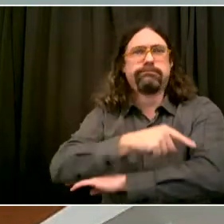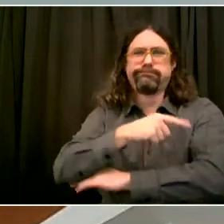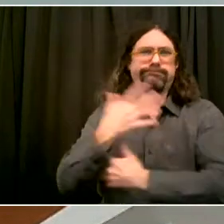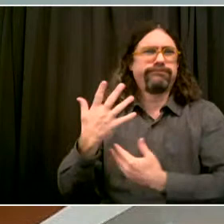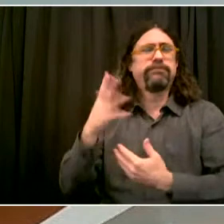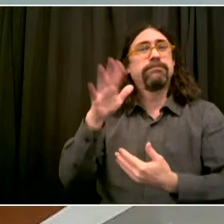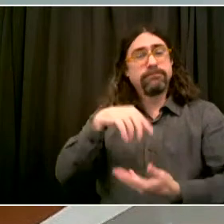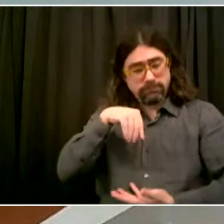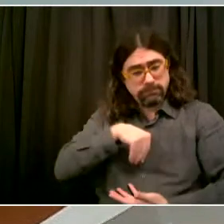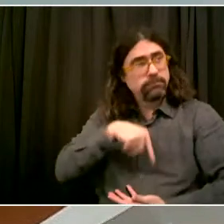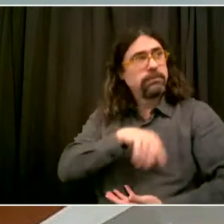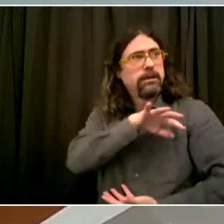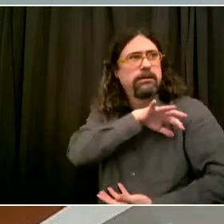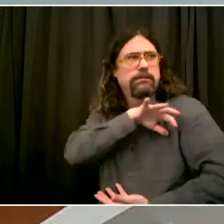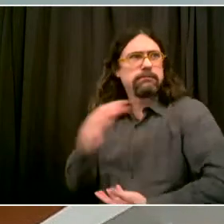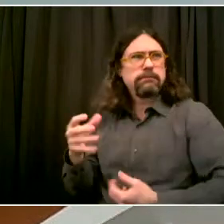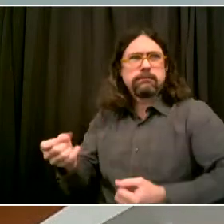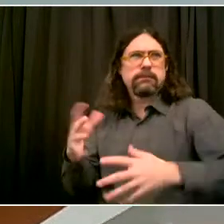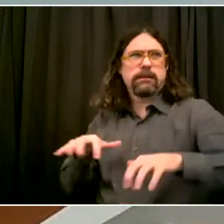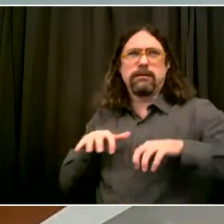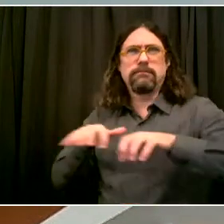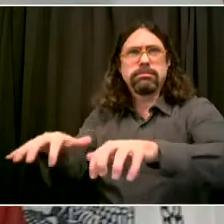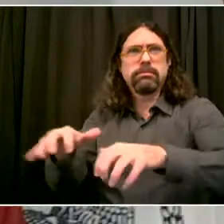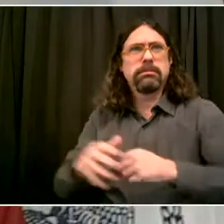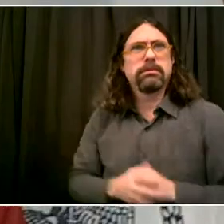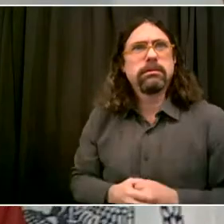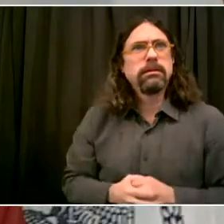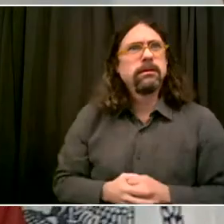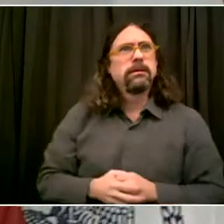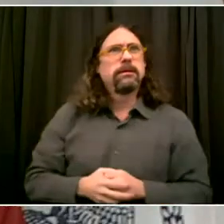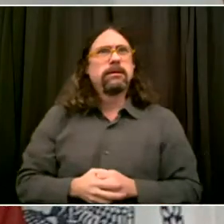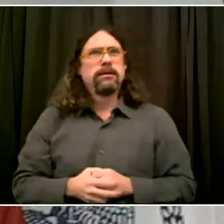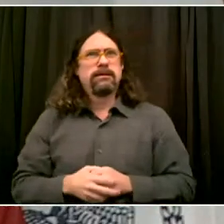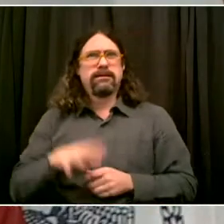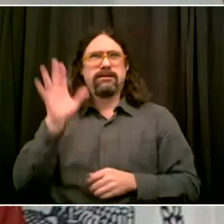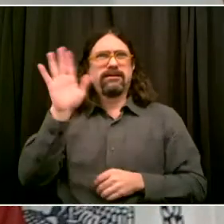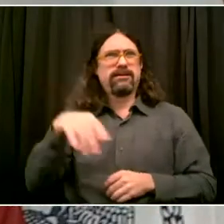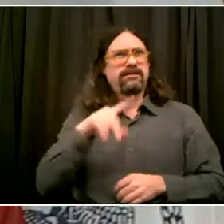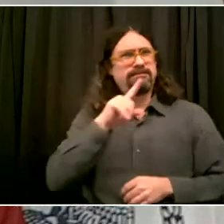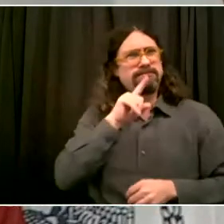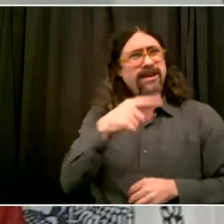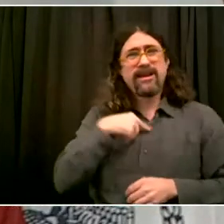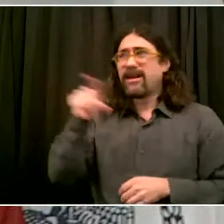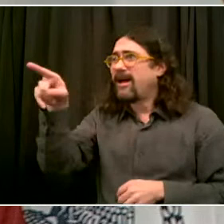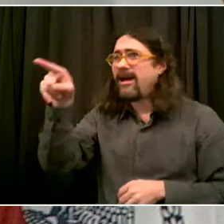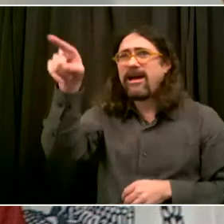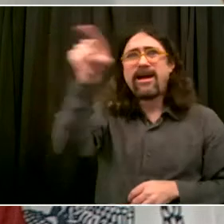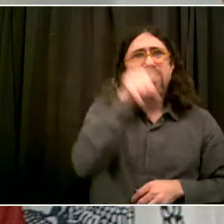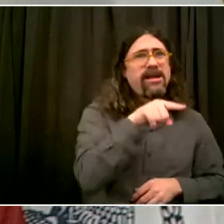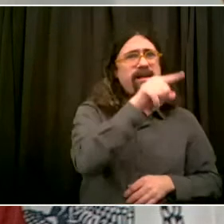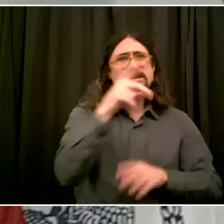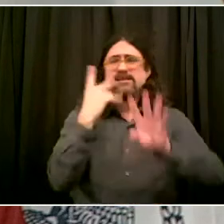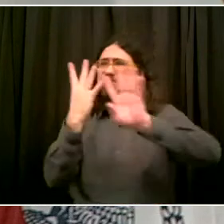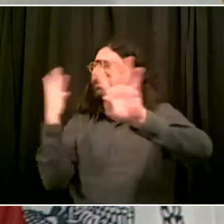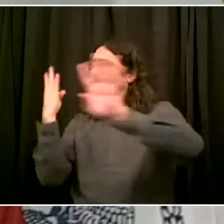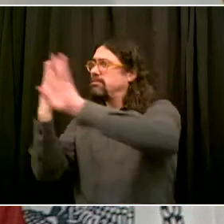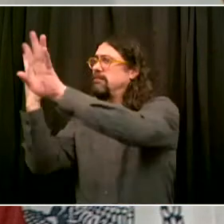UPSPLIES WE NEED